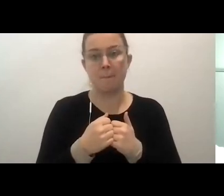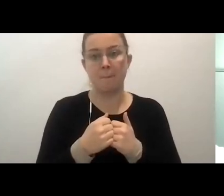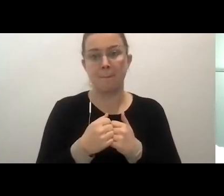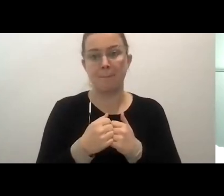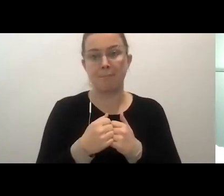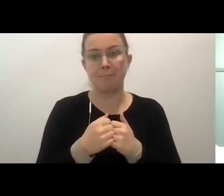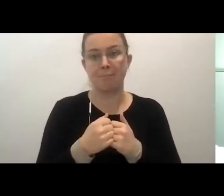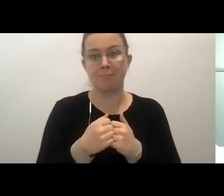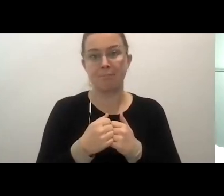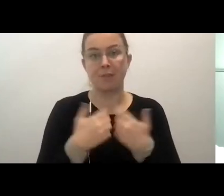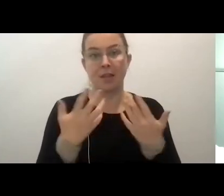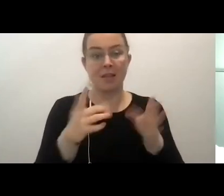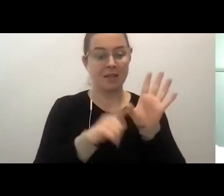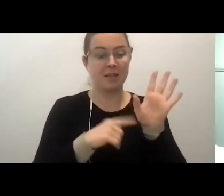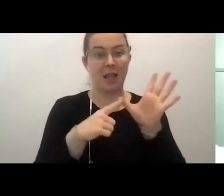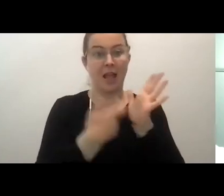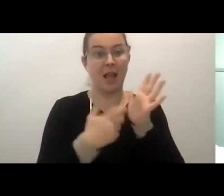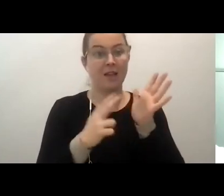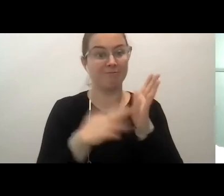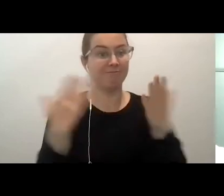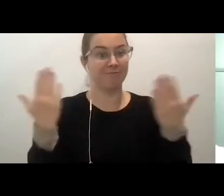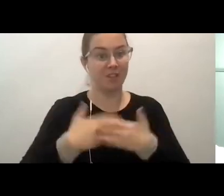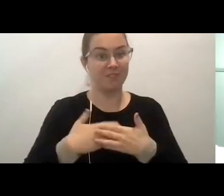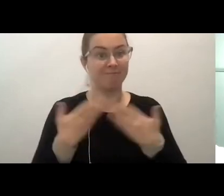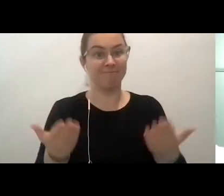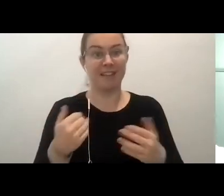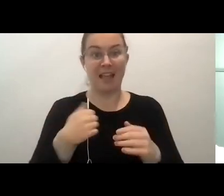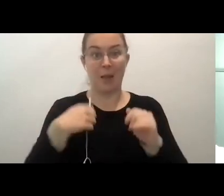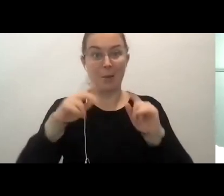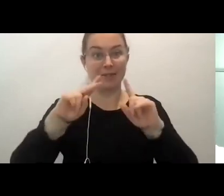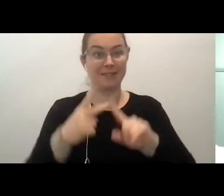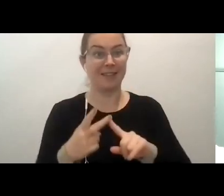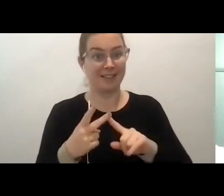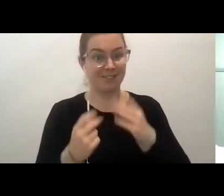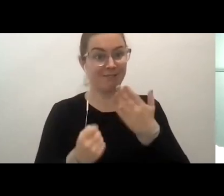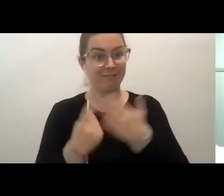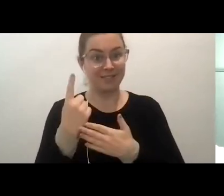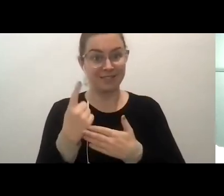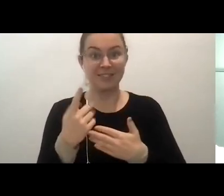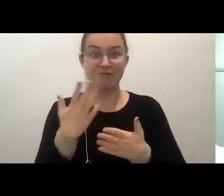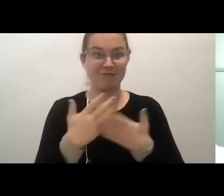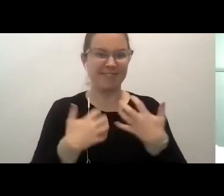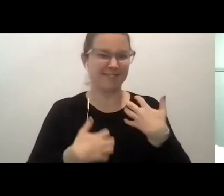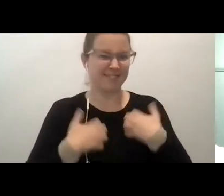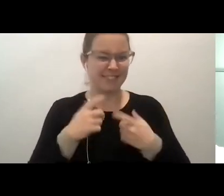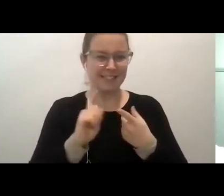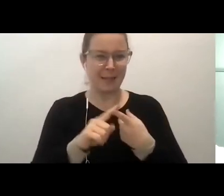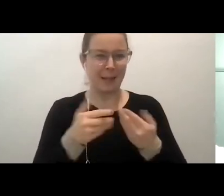Night, this is our second instance, so we're very very excited. It's still very new - this